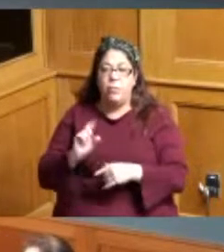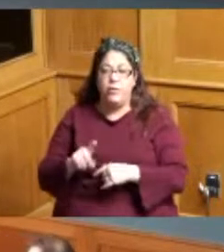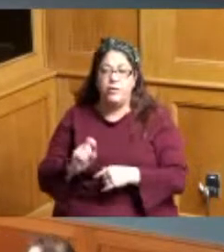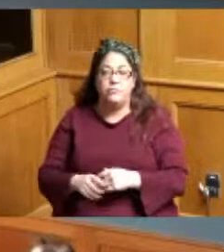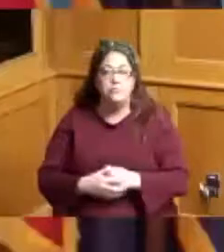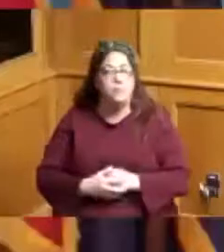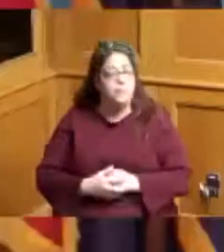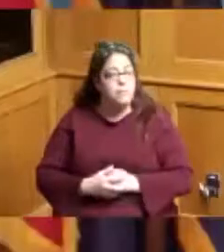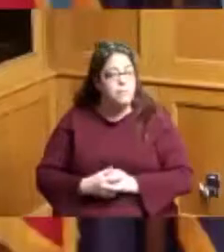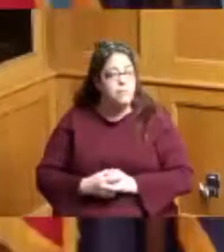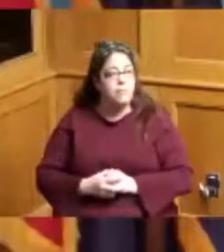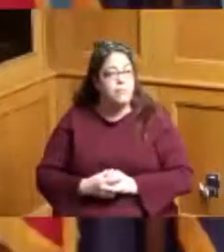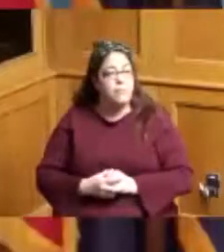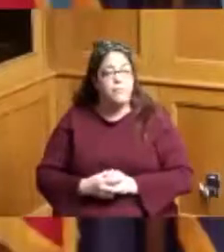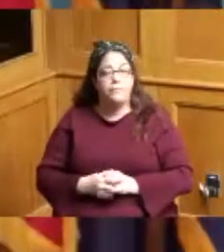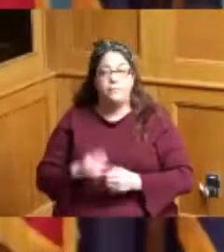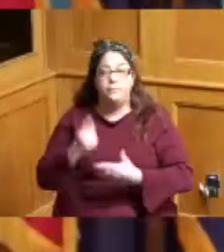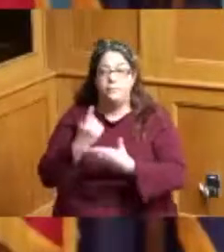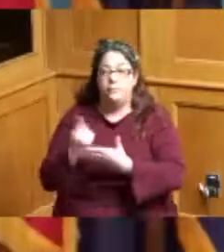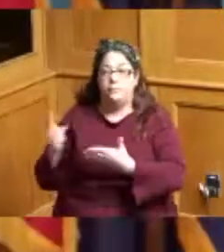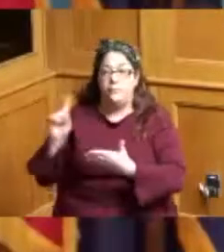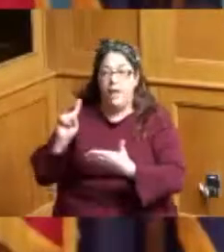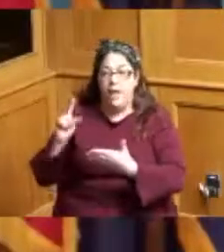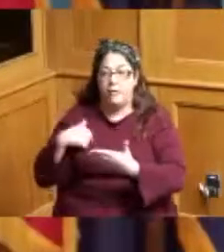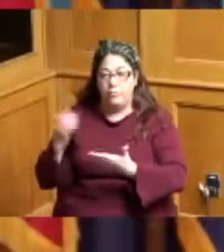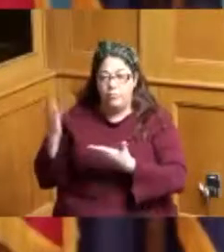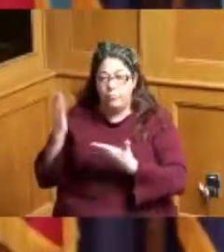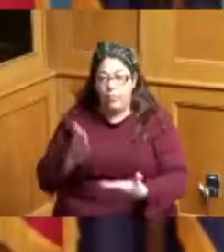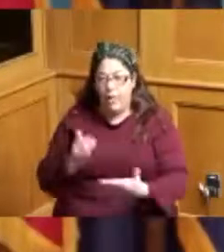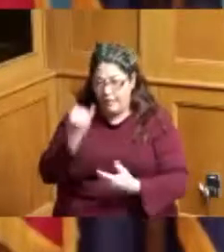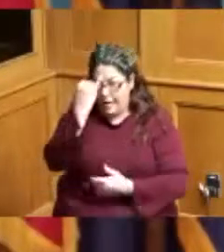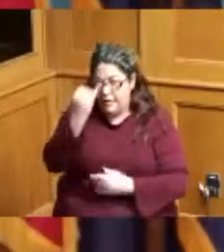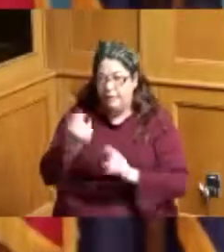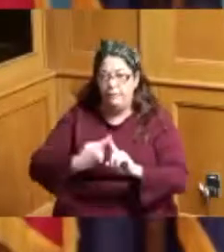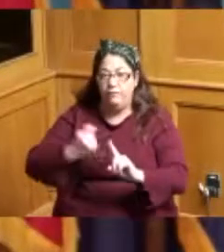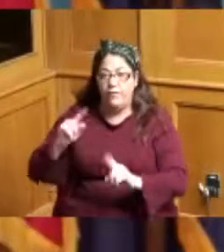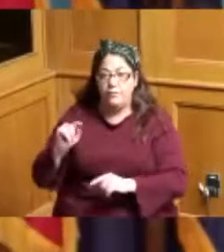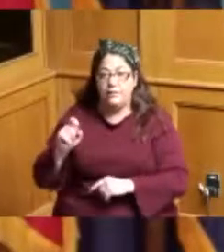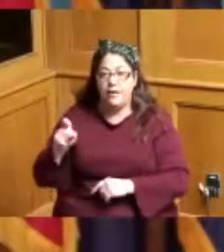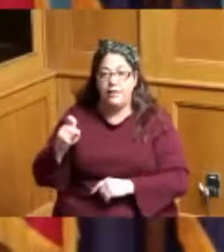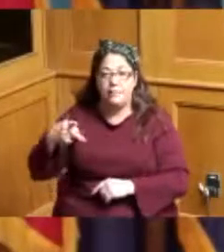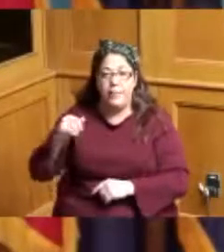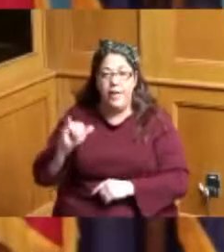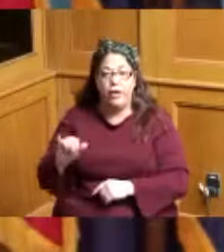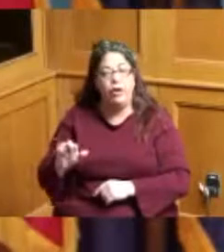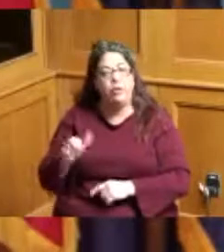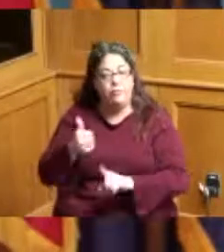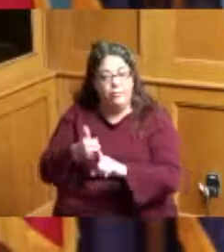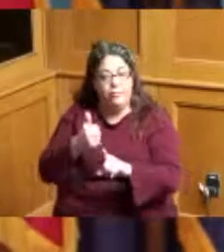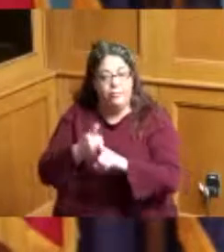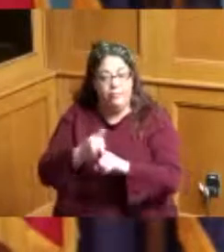so last week I brought this idea came from a taxpayer fan said why can't we have a watch